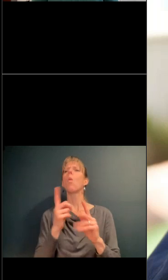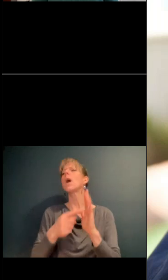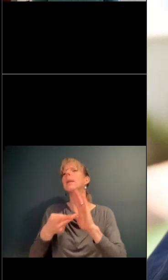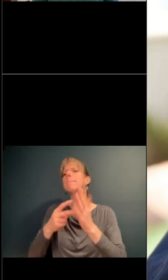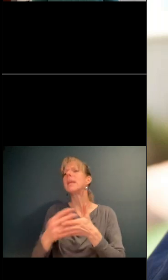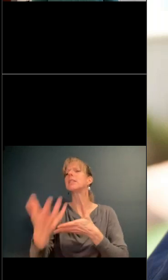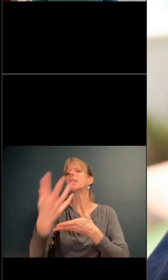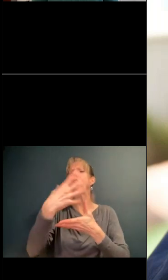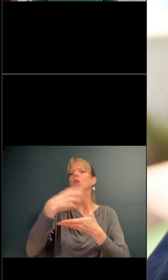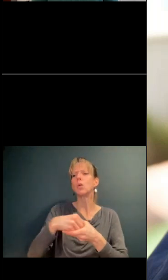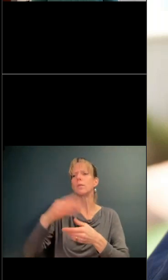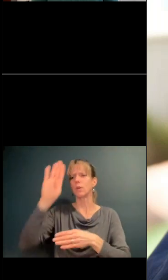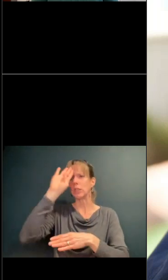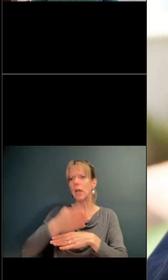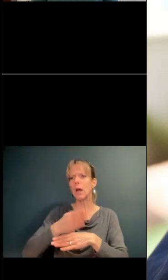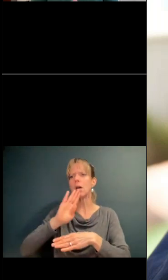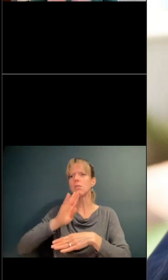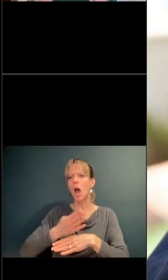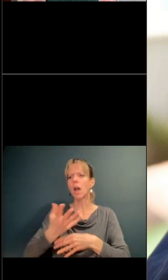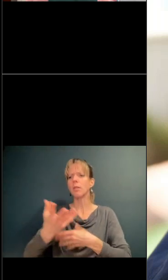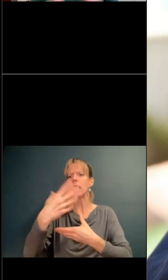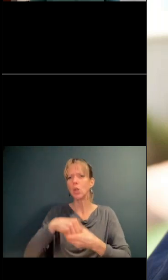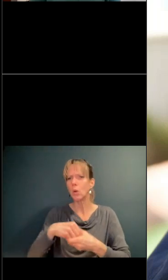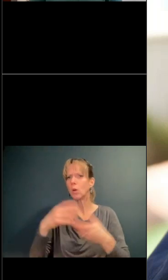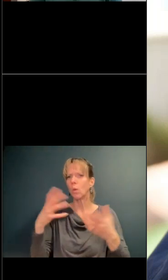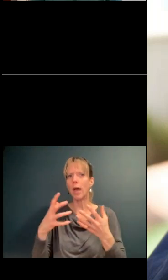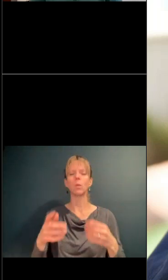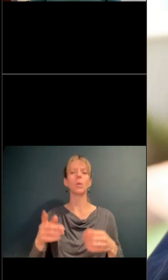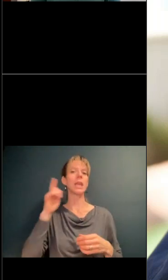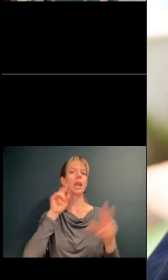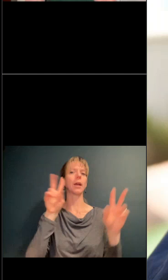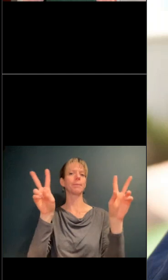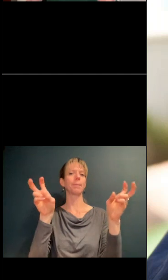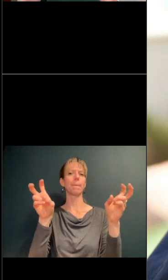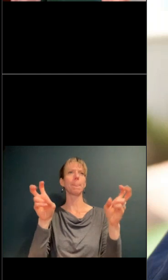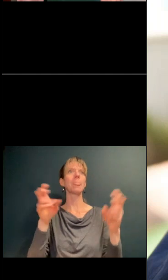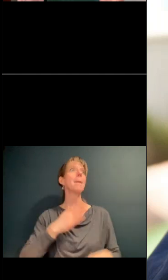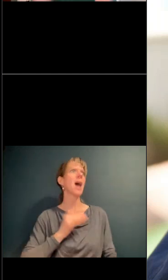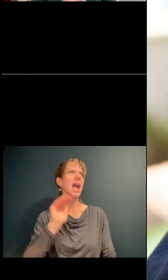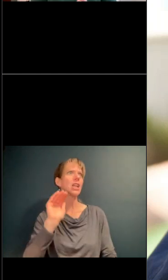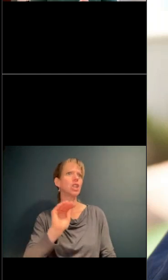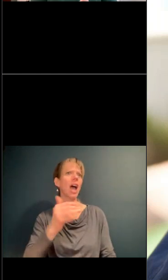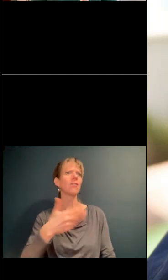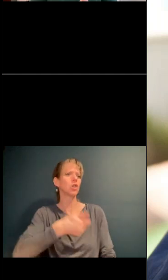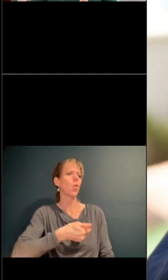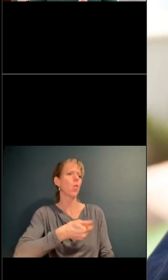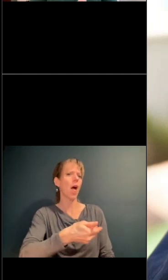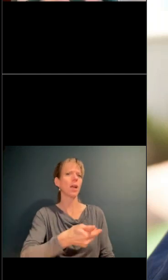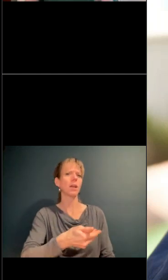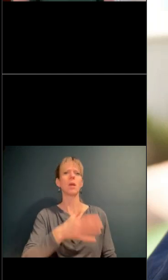and sons with disabilities, we hear things like this, "My child was welcomed without condition.